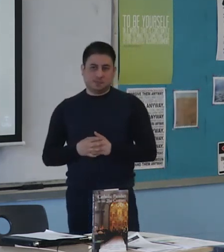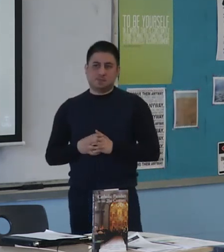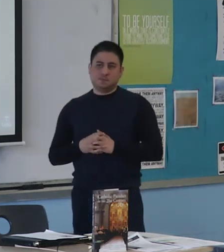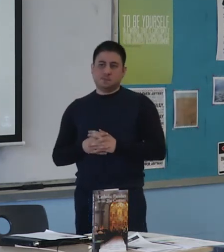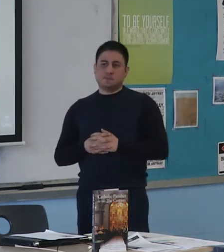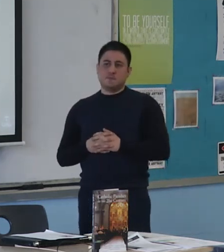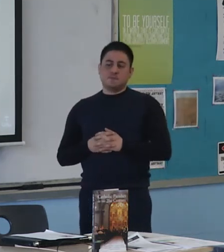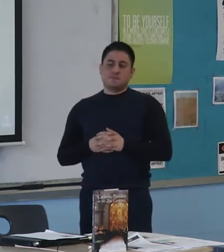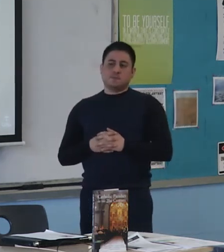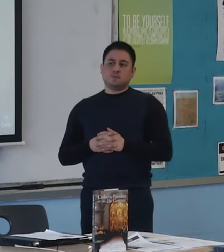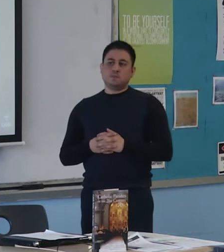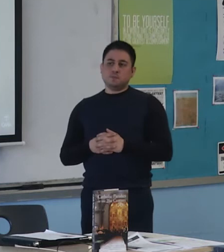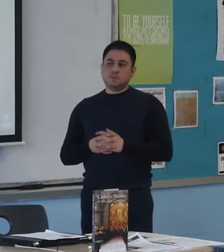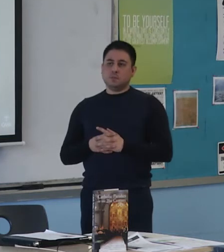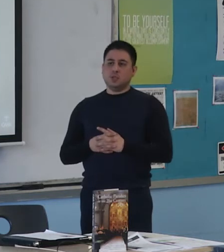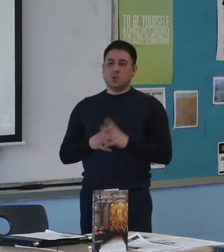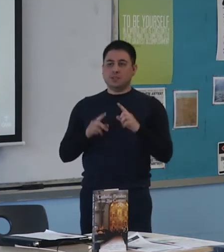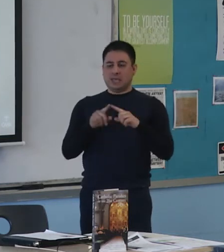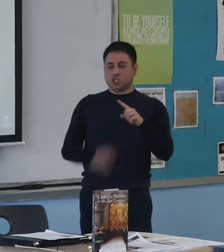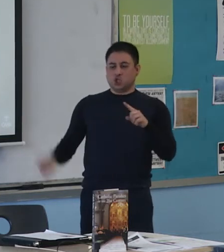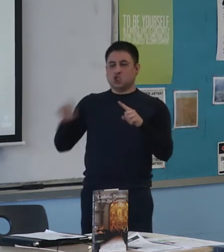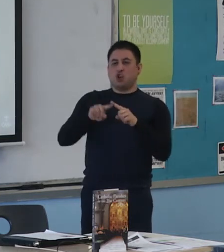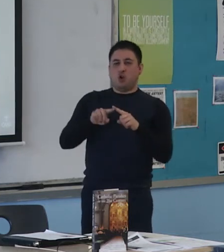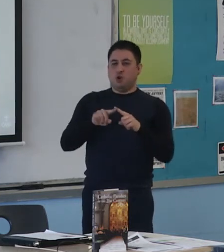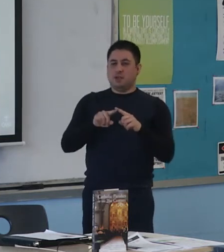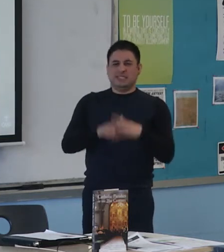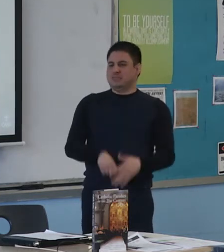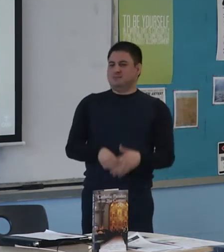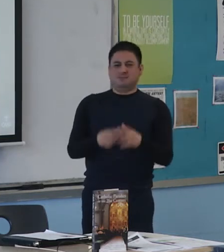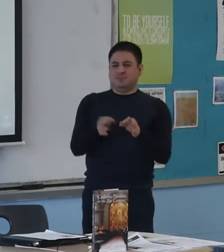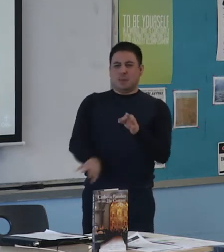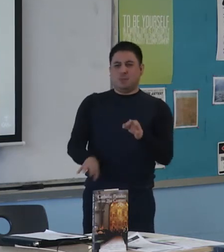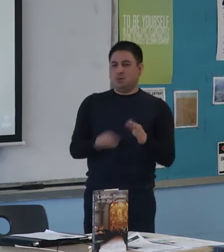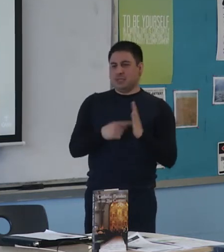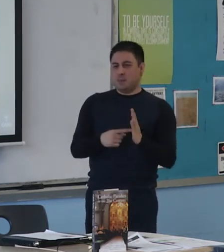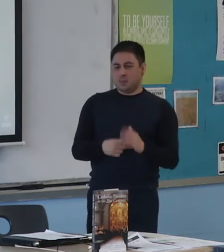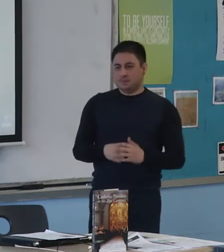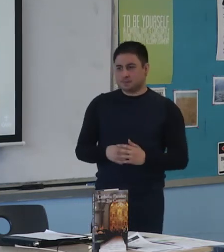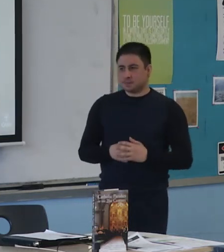know, and you can almost see this circle, you know, on just a a simple example; you